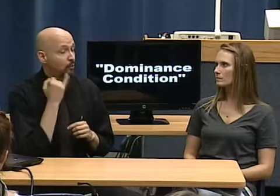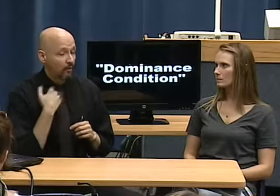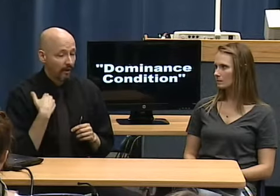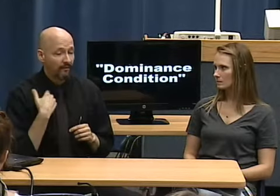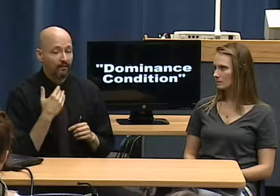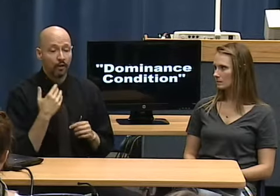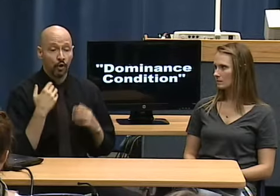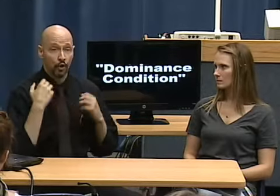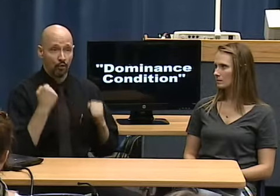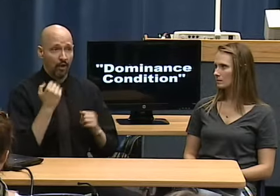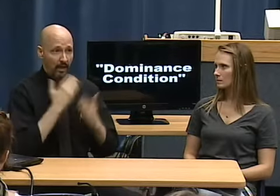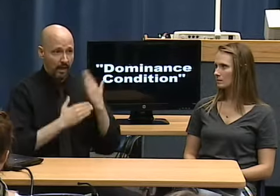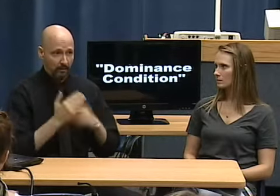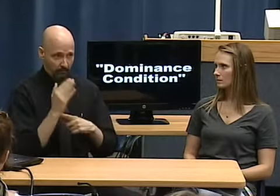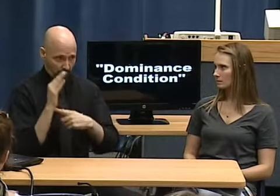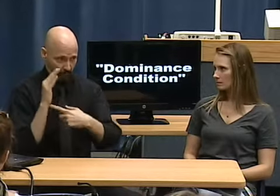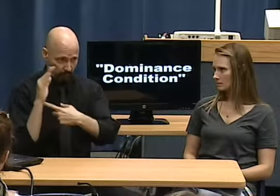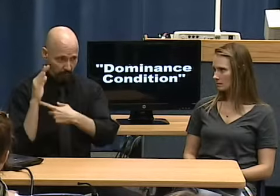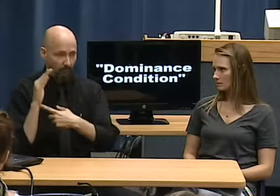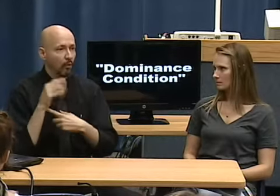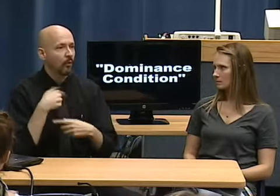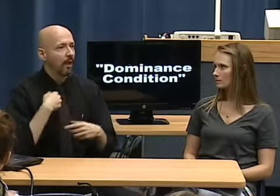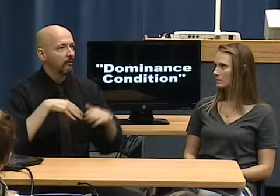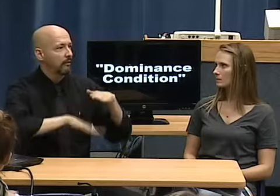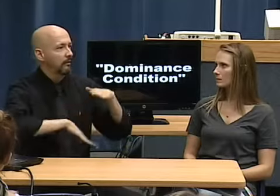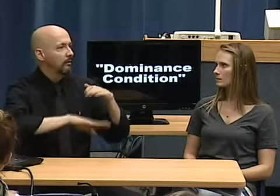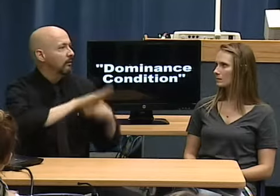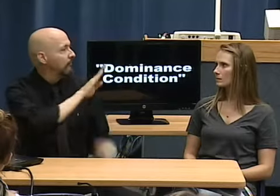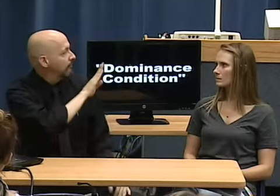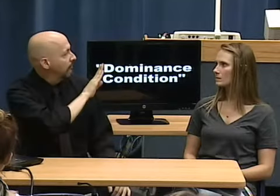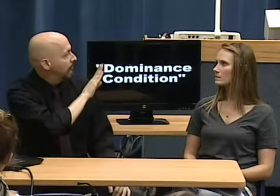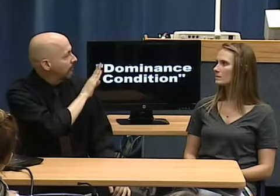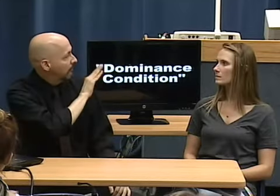If you have a strong hand, like my right, you also have a base. B-A-S-E.